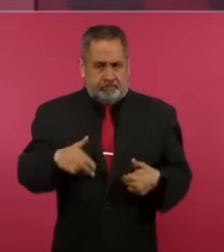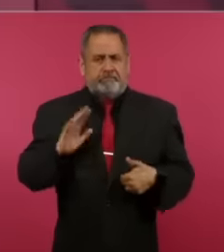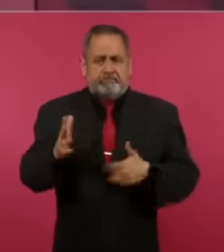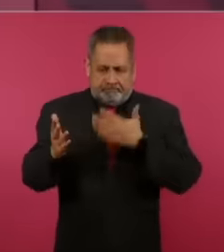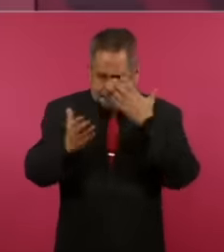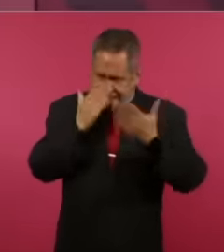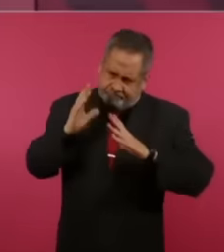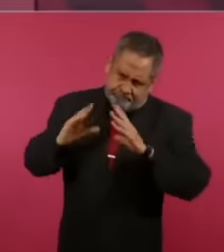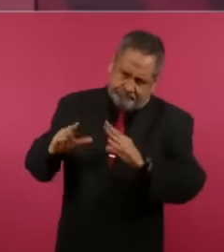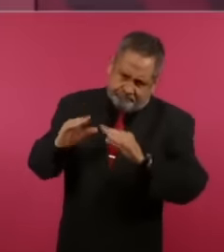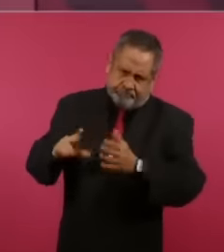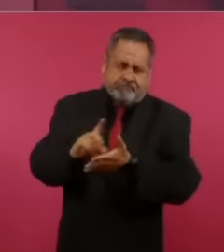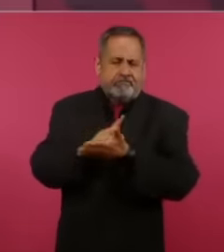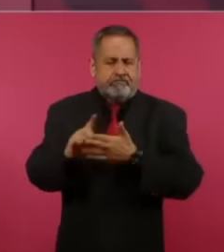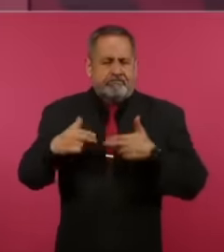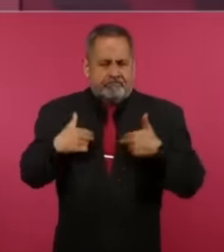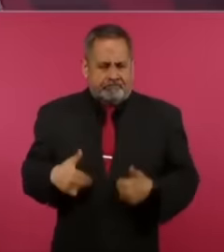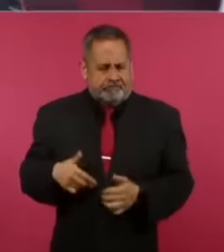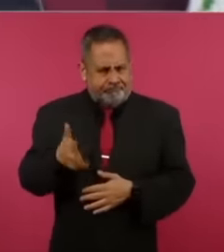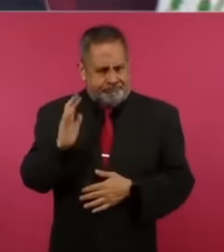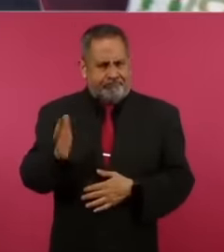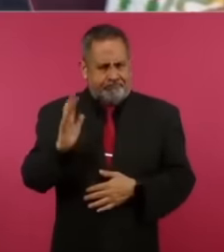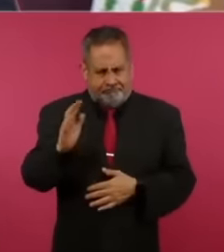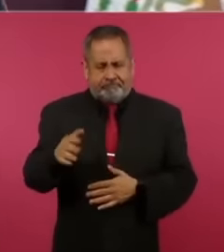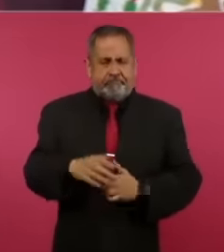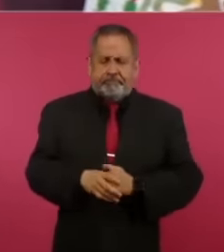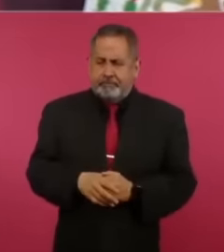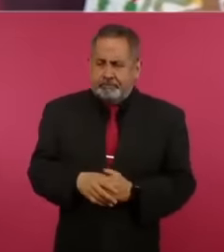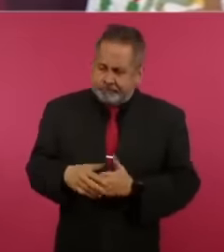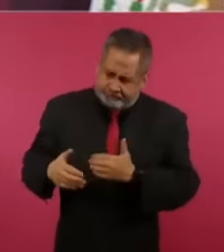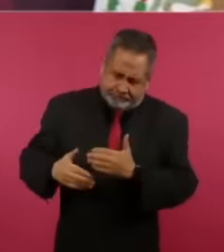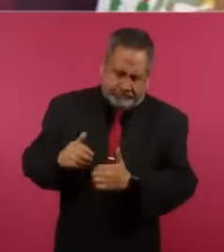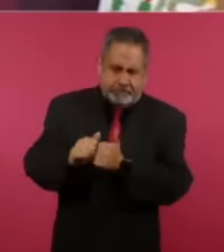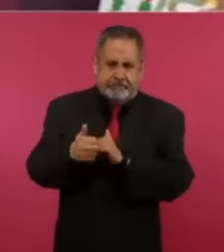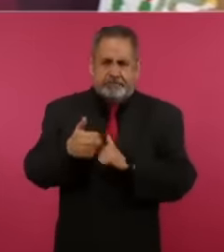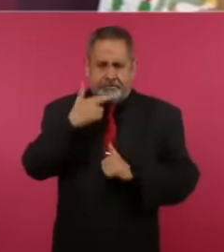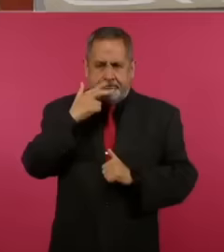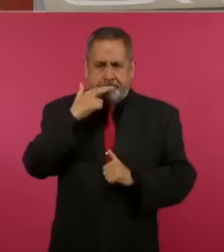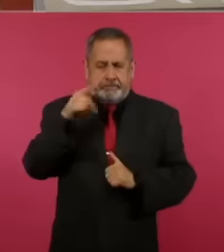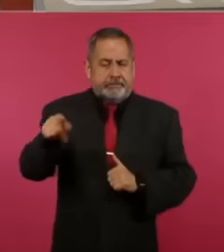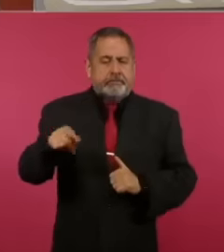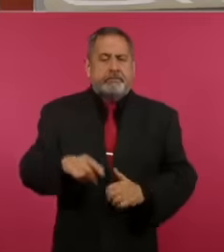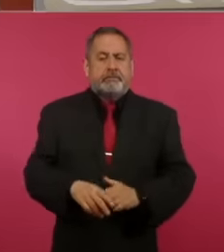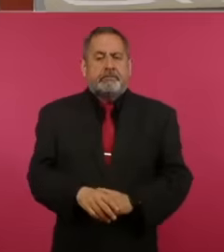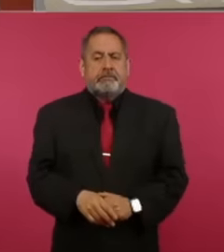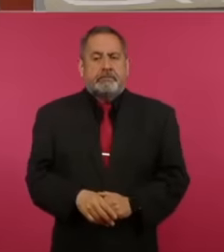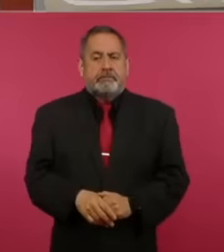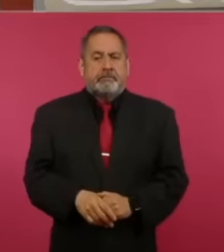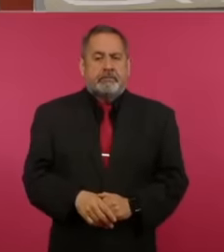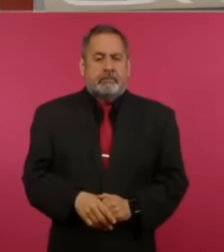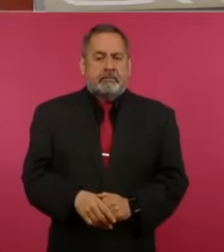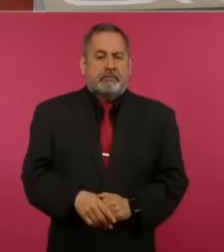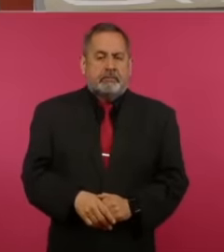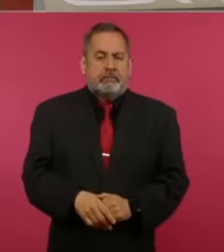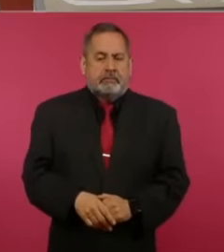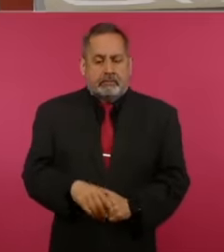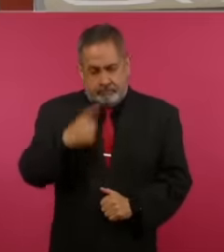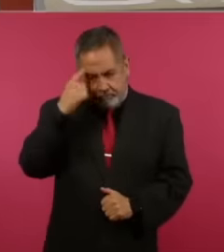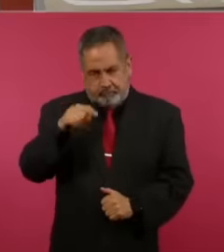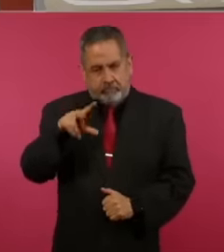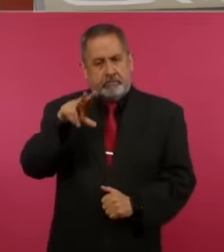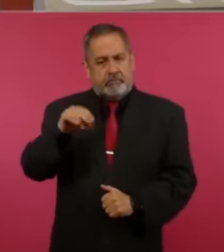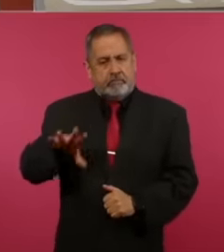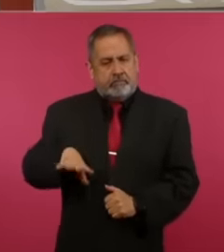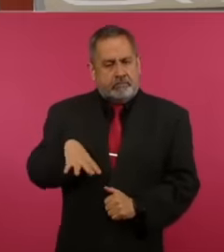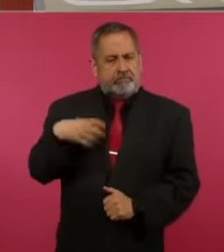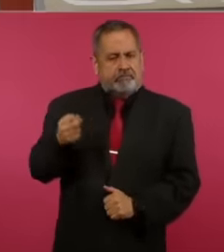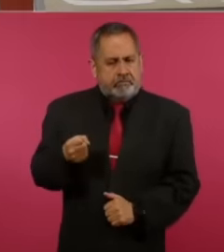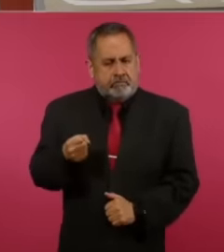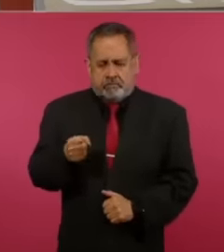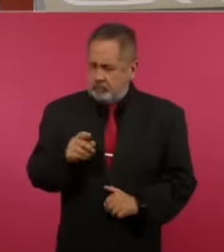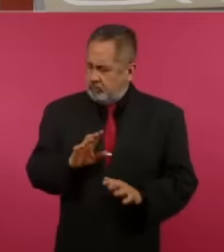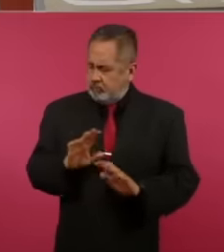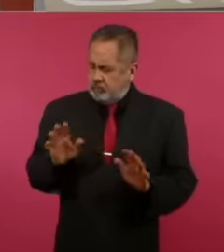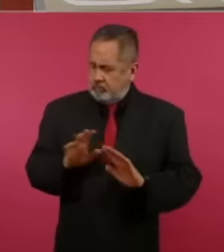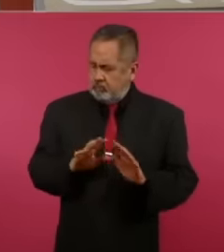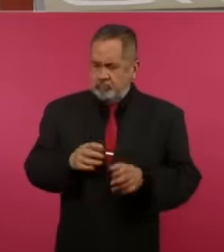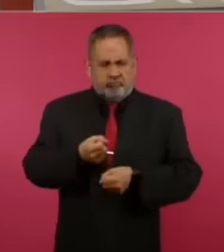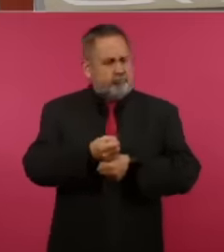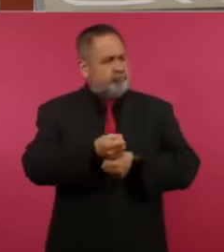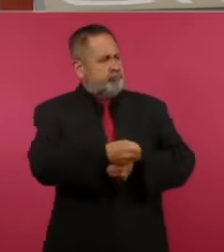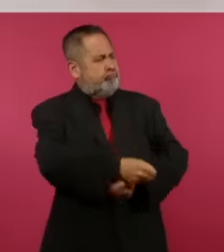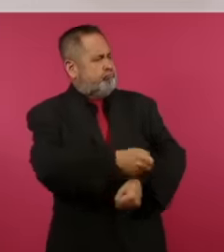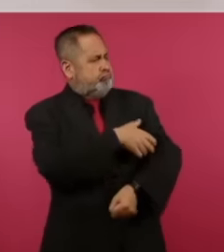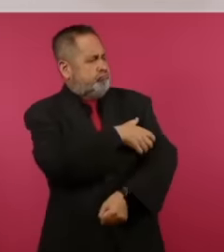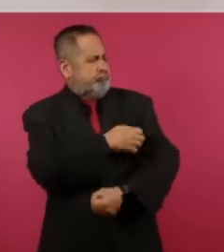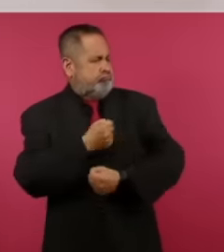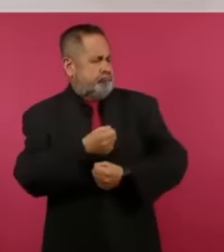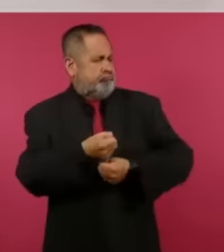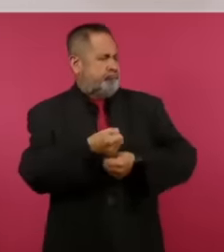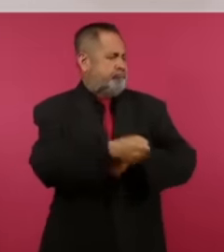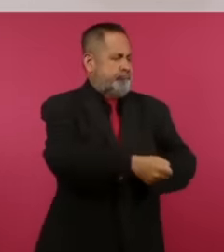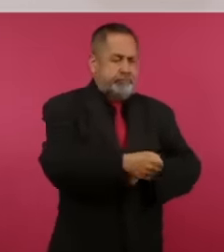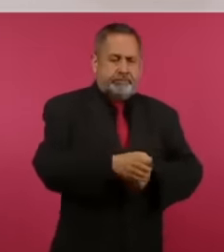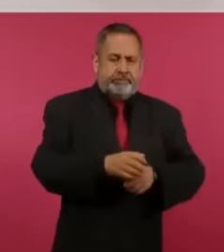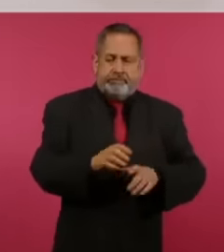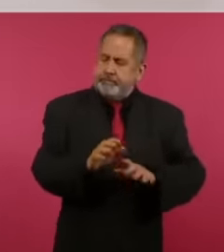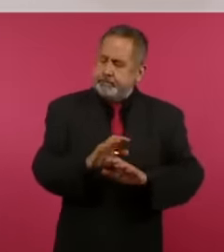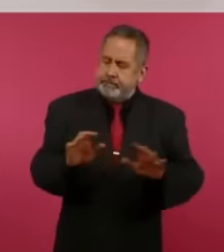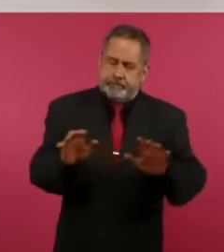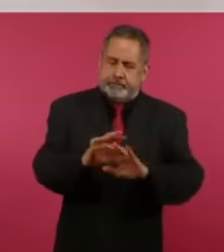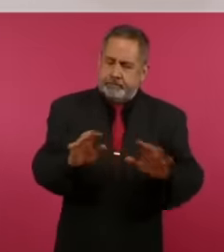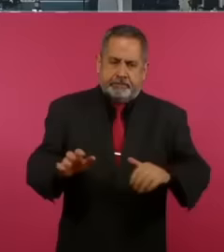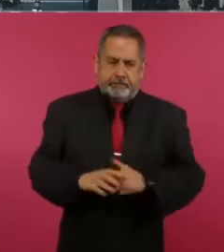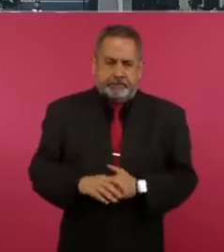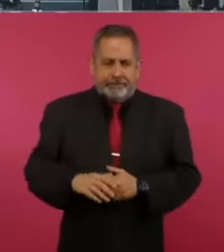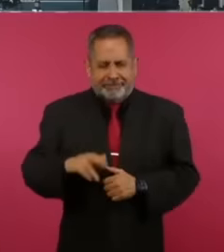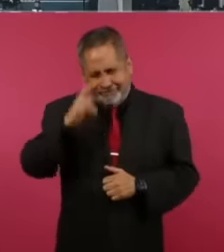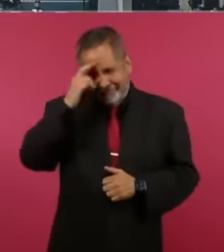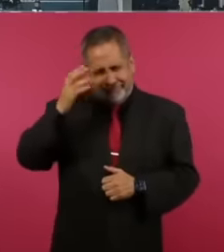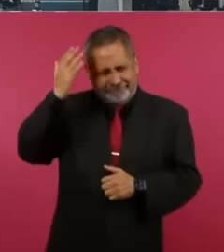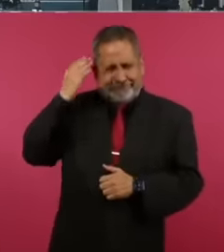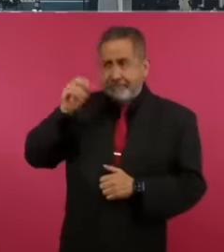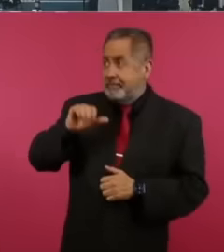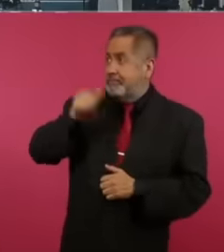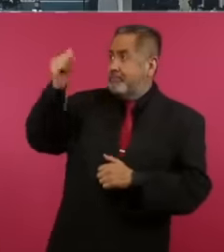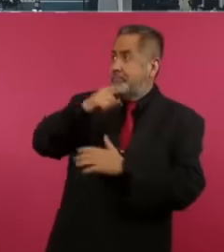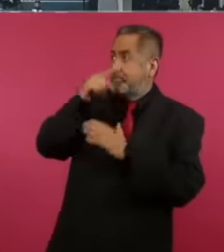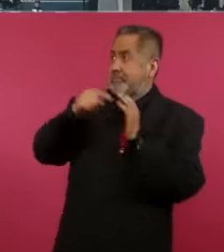abuse in the use of force. Those images that are seen from other parts